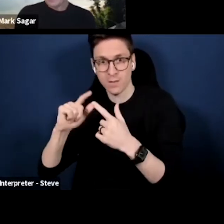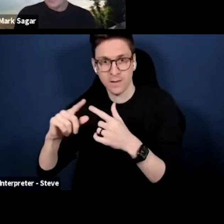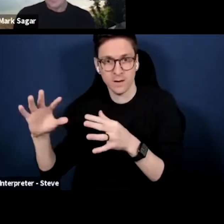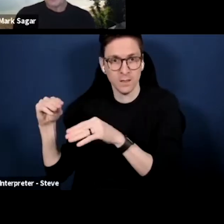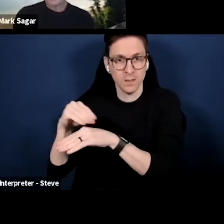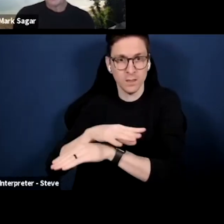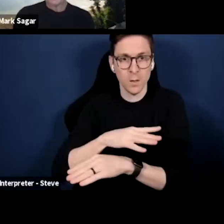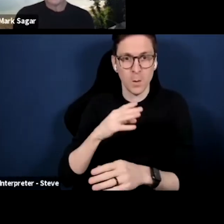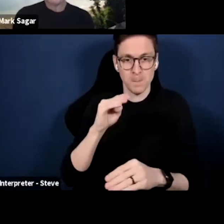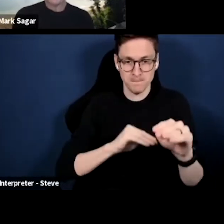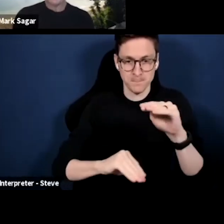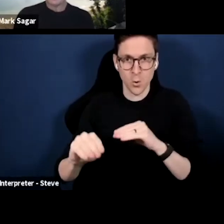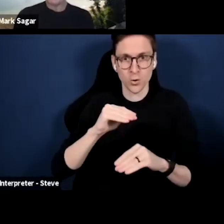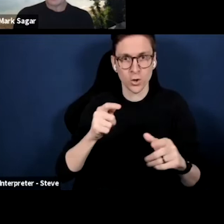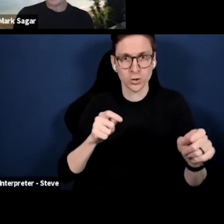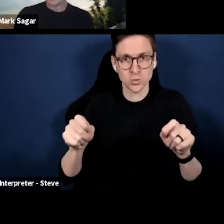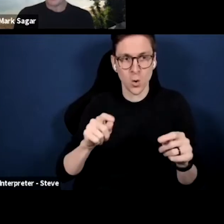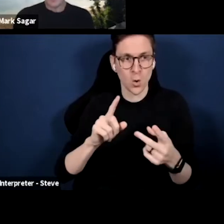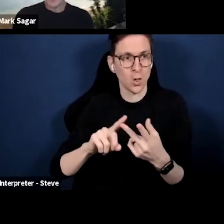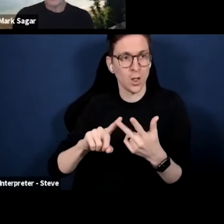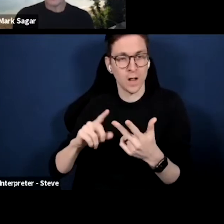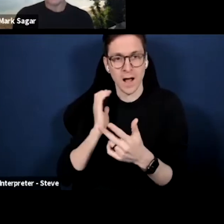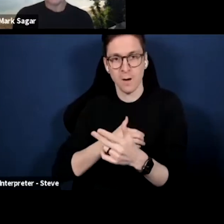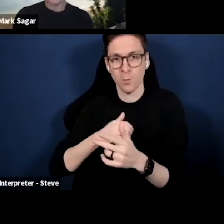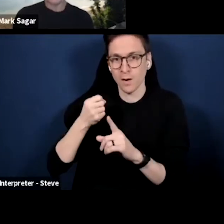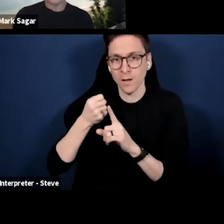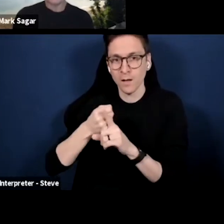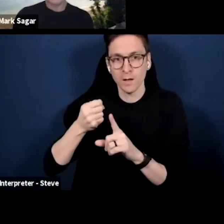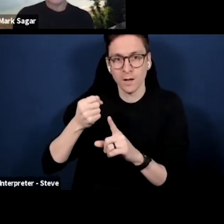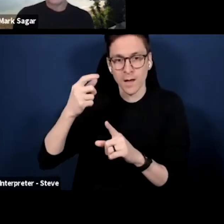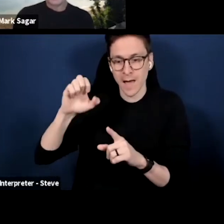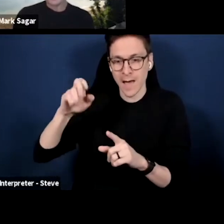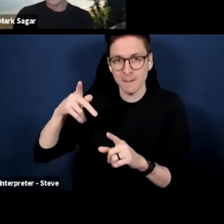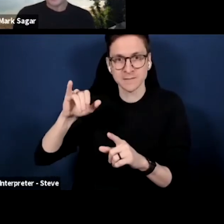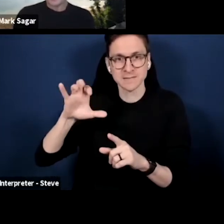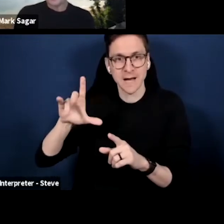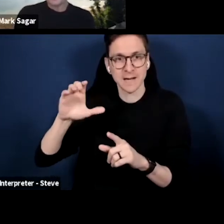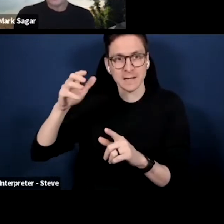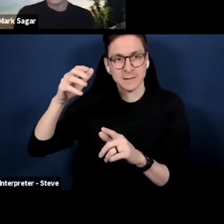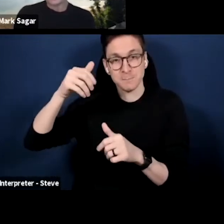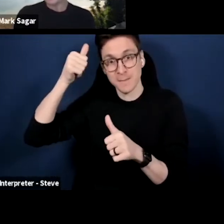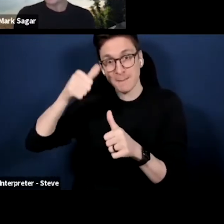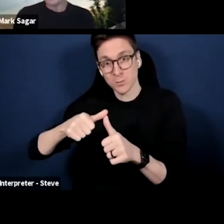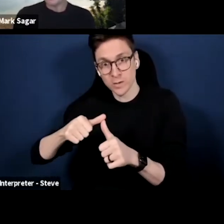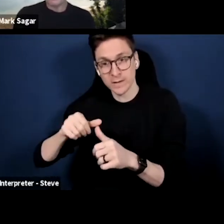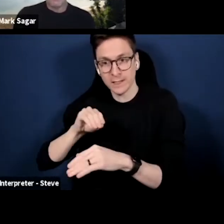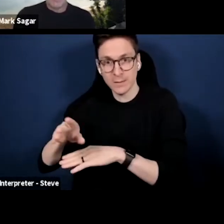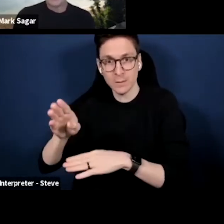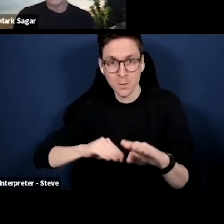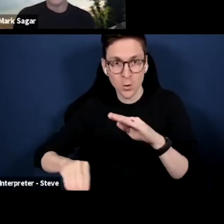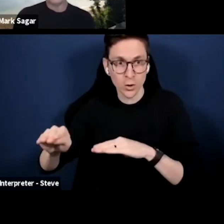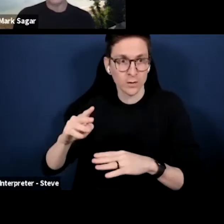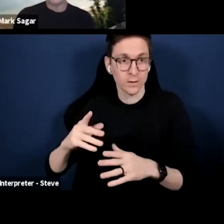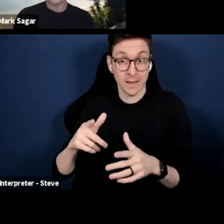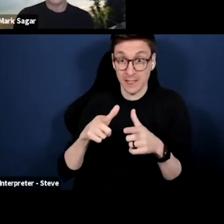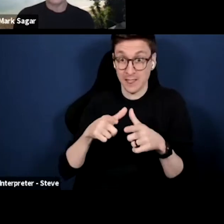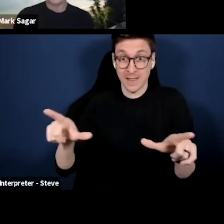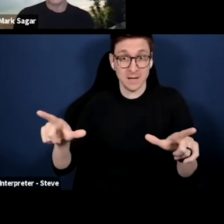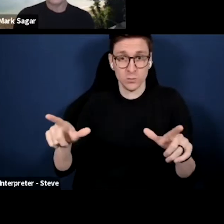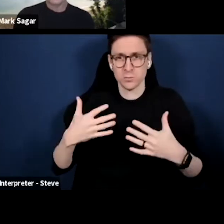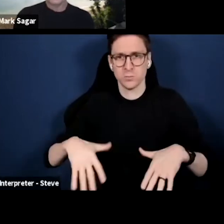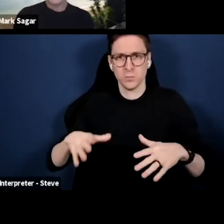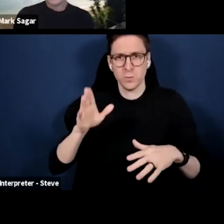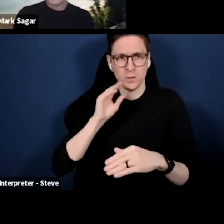episodic memory interacts with emotional responses language interfaces with many of these systems and